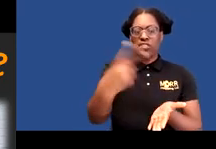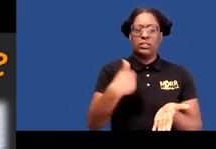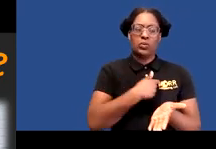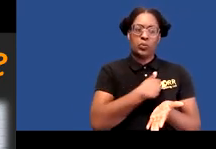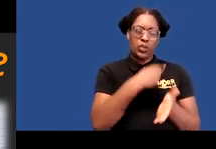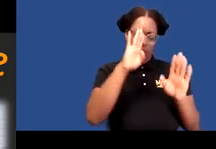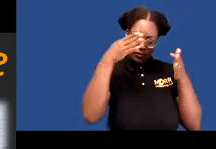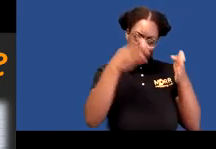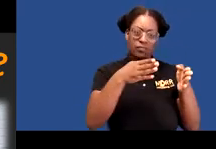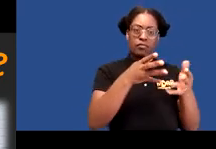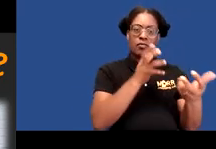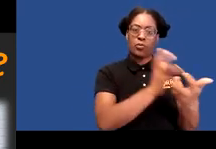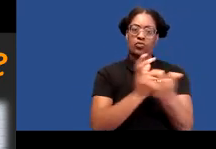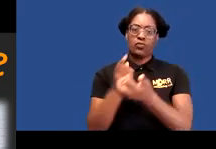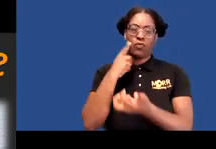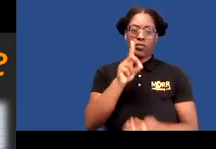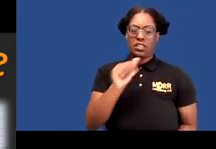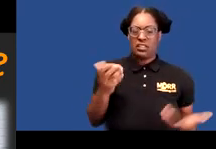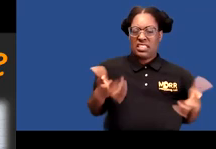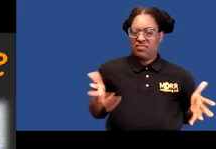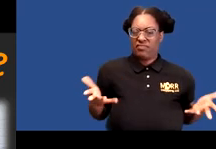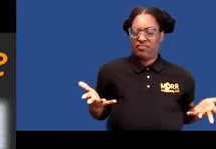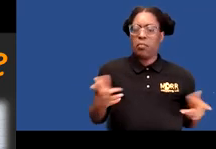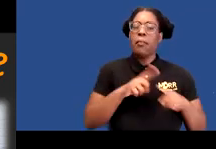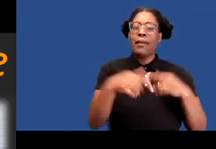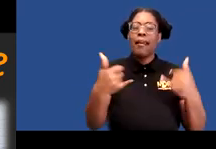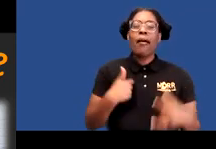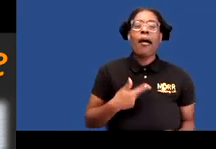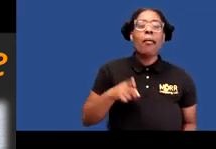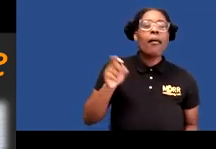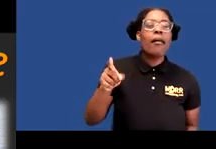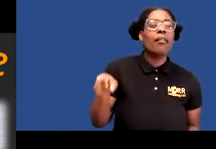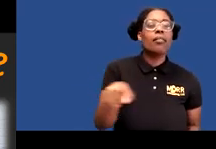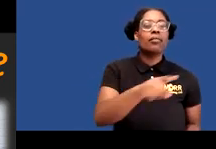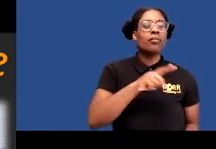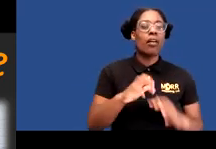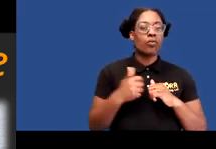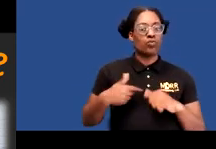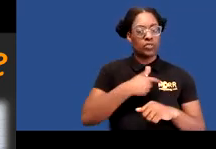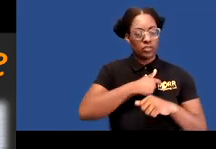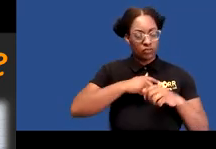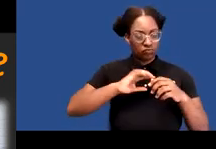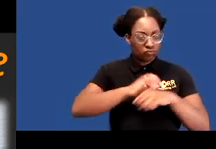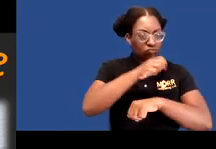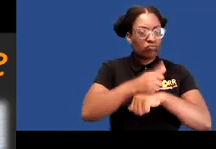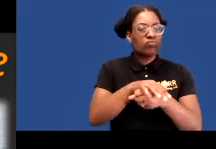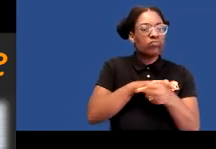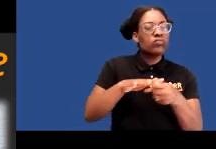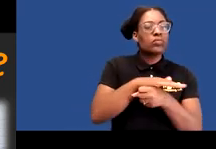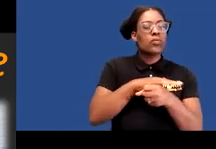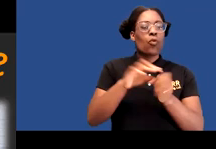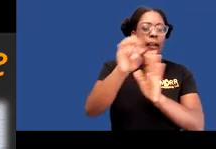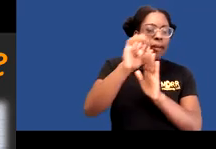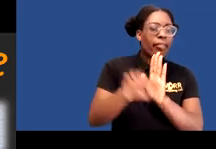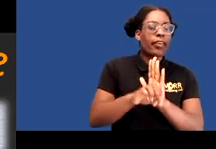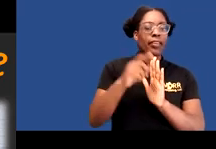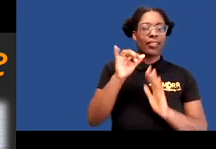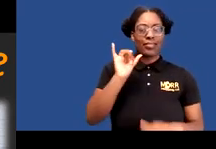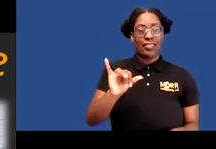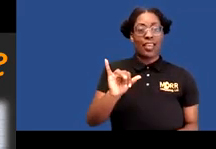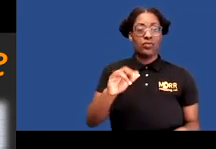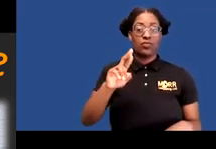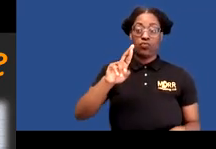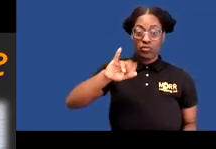how can we create an anti-racist, racially just ethic for our own local contexts?